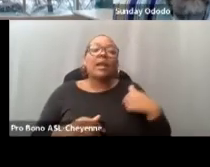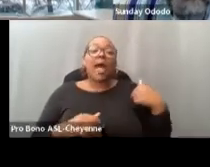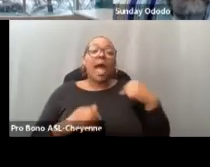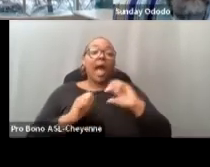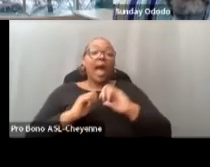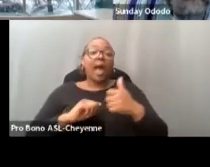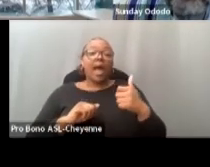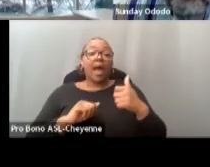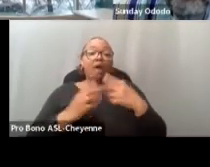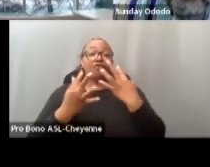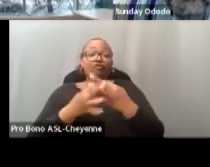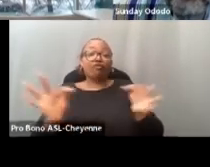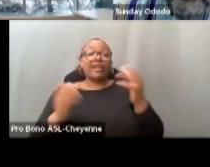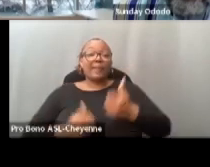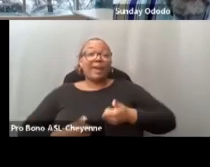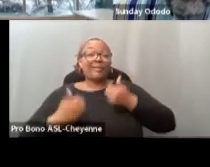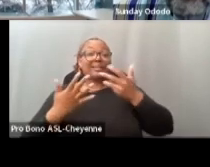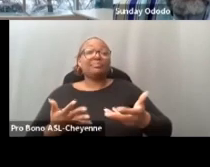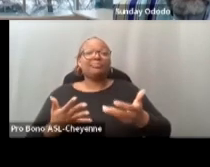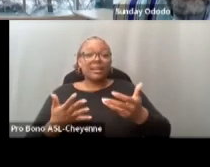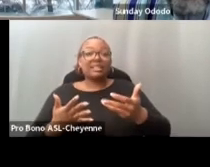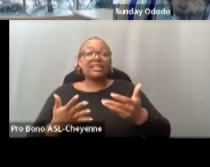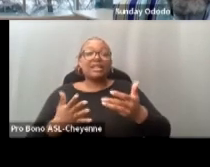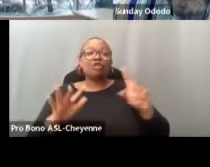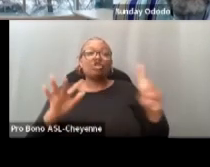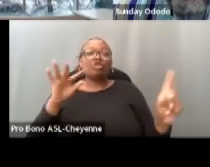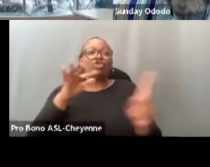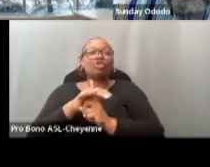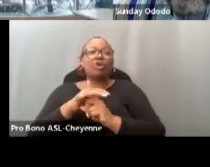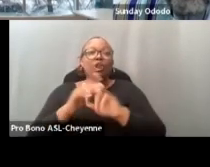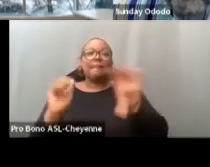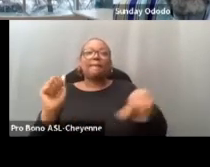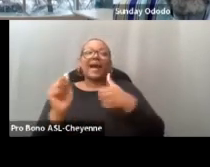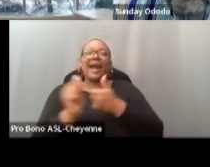freedom of expression took hold behind the Iron Curtain